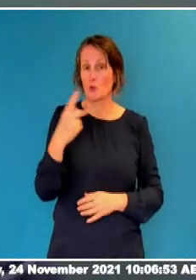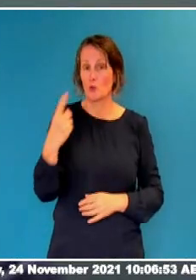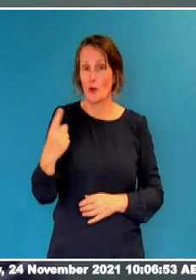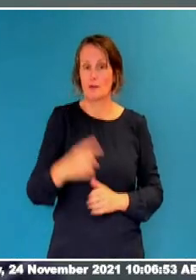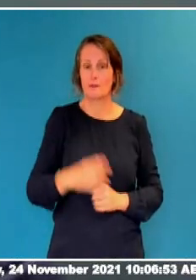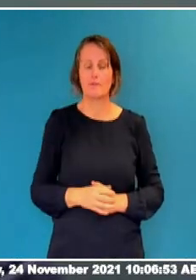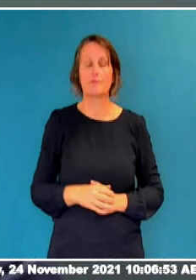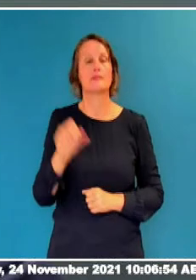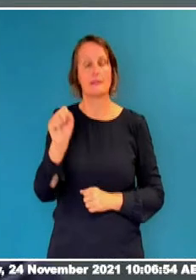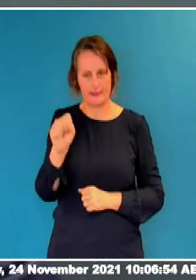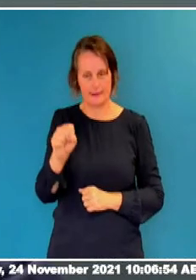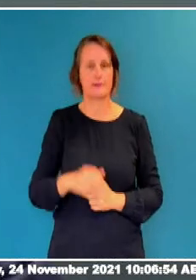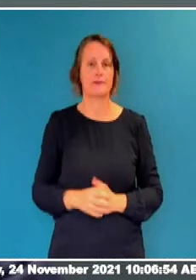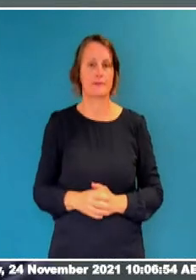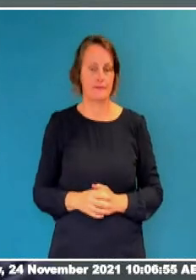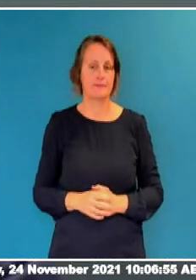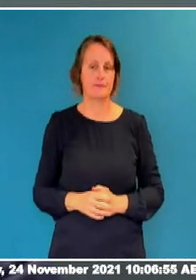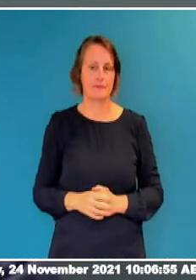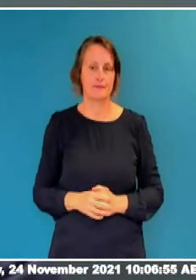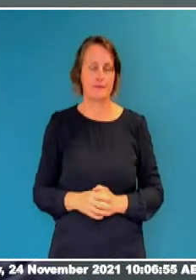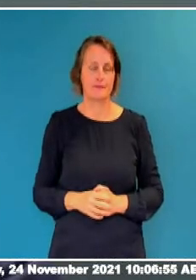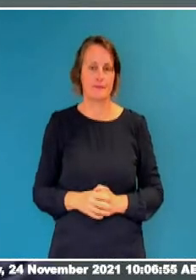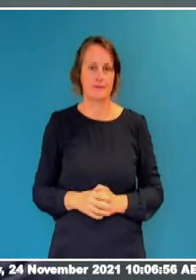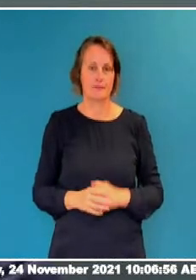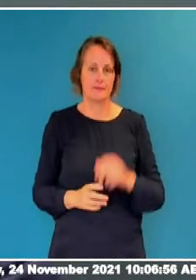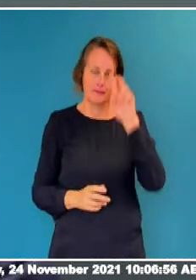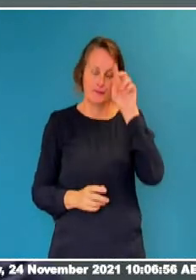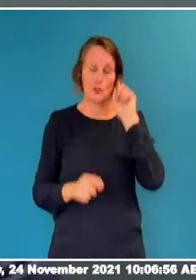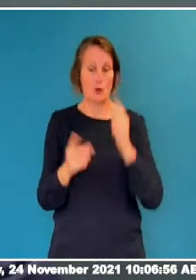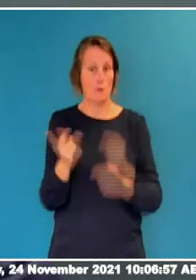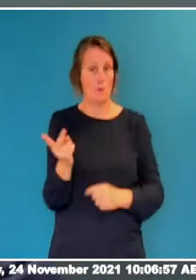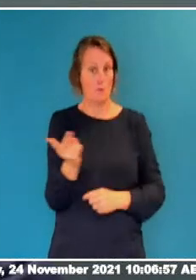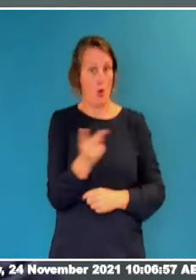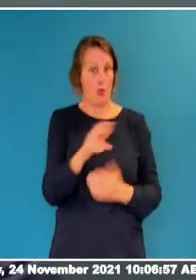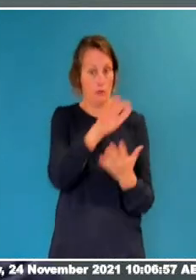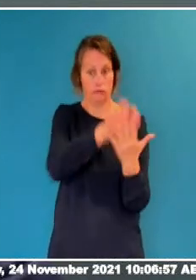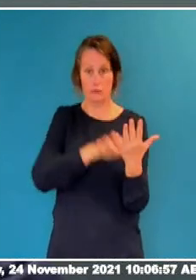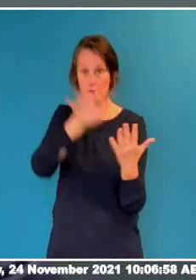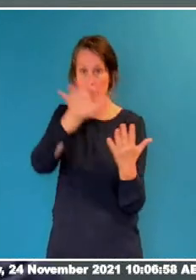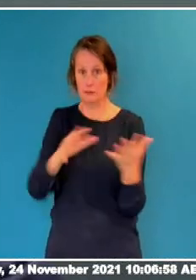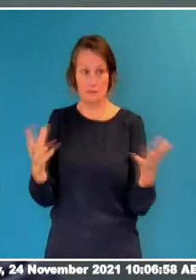Taken together, are the contents of those statements true and correct?